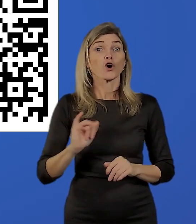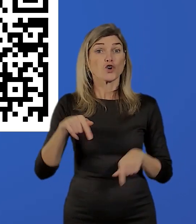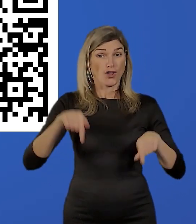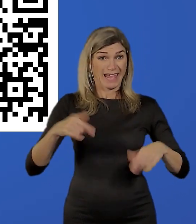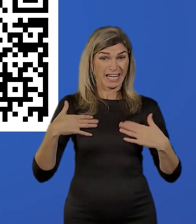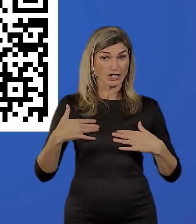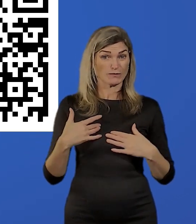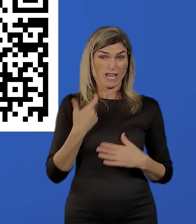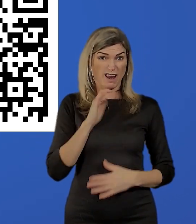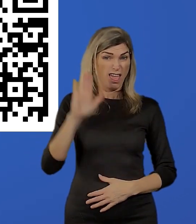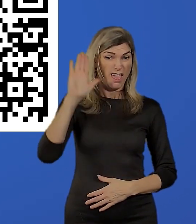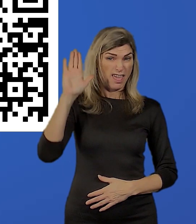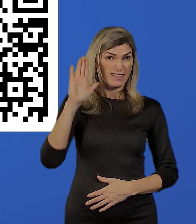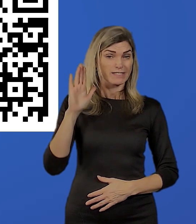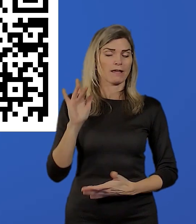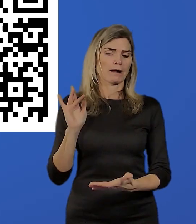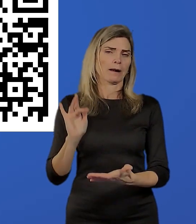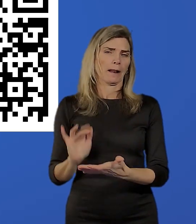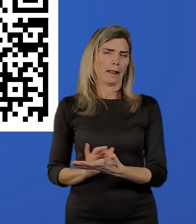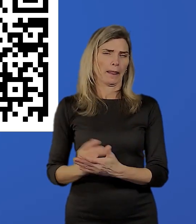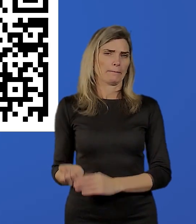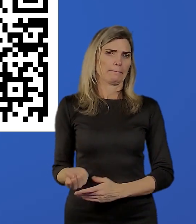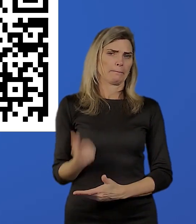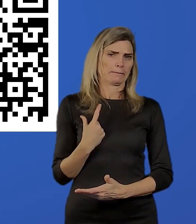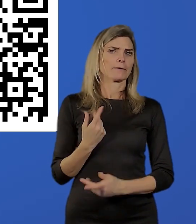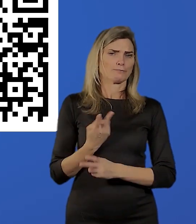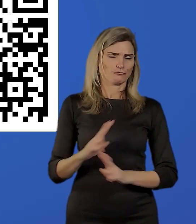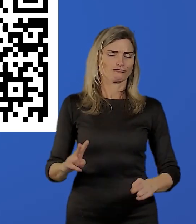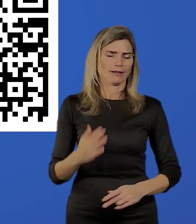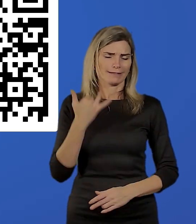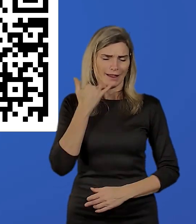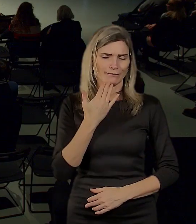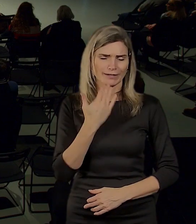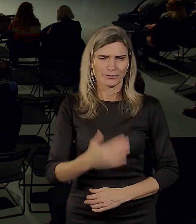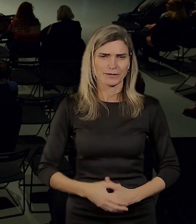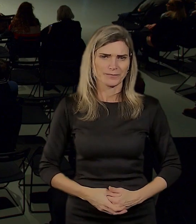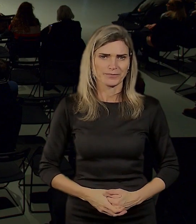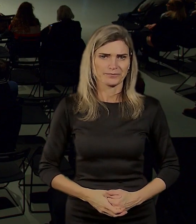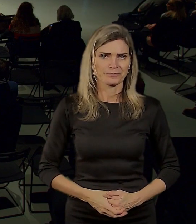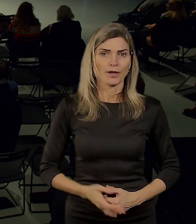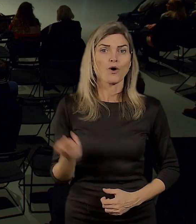The speakers that you have seen so far. And I will also invite two of my colleagues here. My colleague Michaela Pospíšilová,